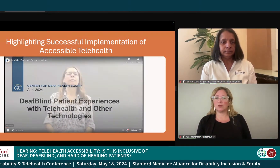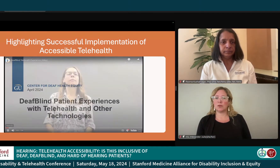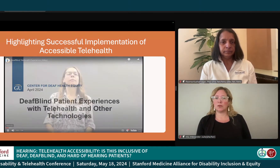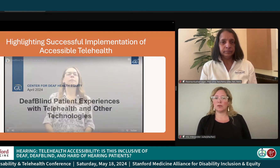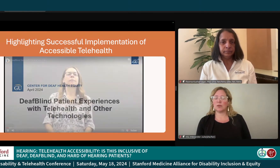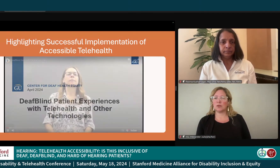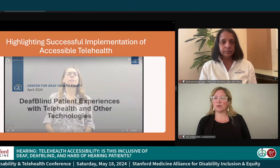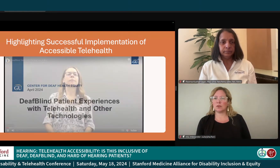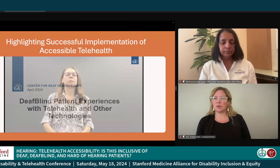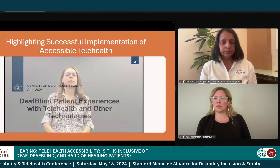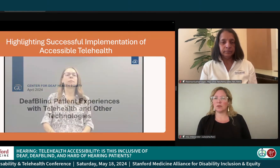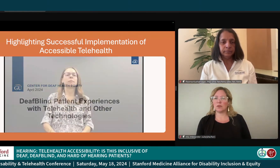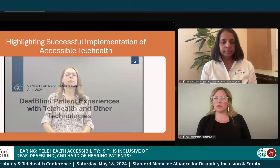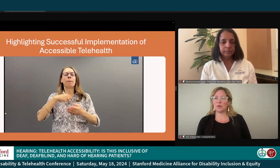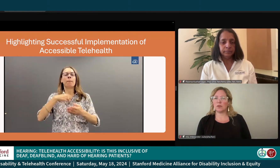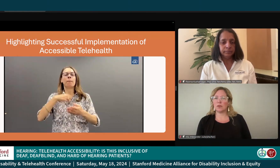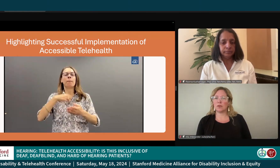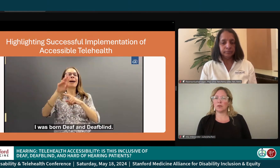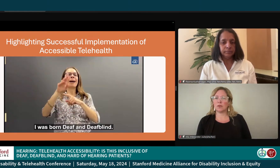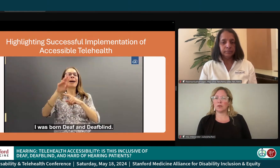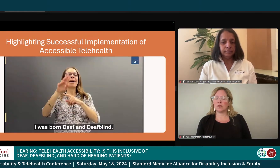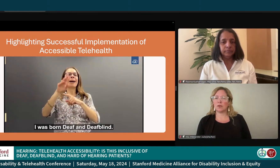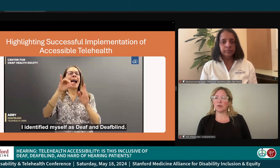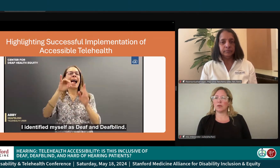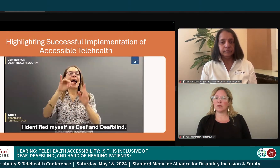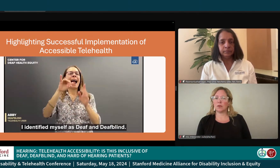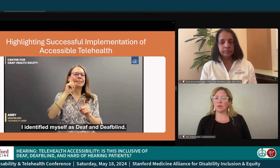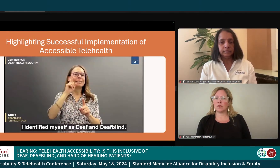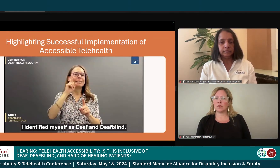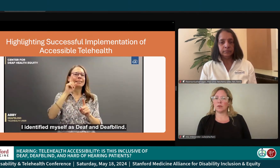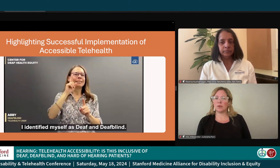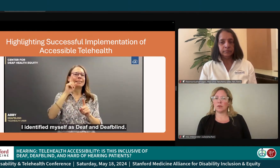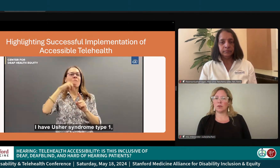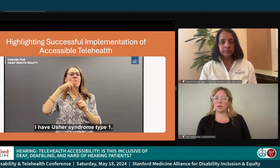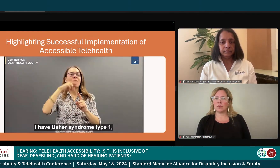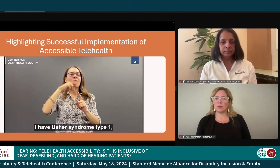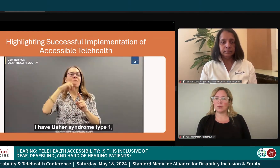I identify myself as deaf and deafblind. I have Usher syndrome type 1, which means